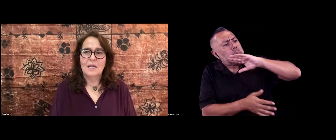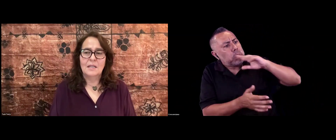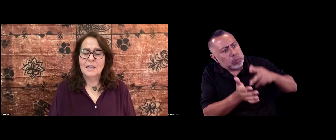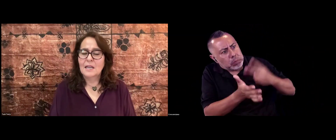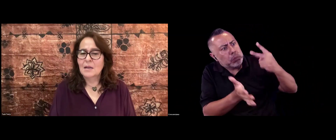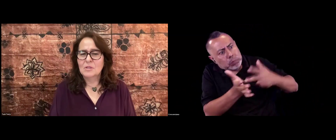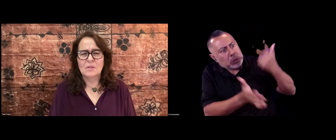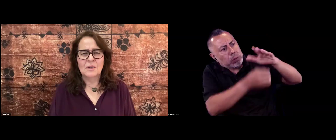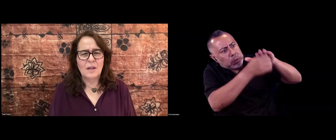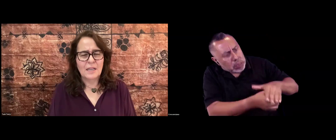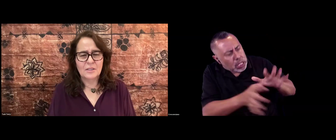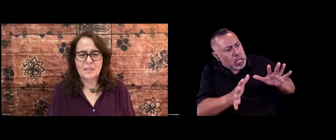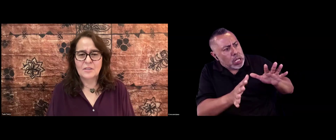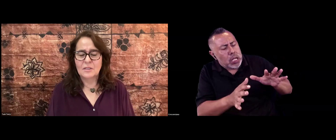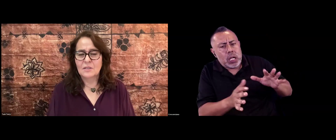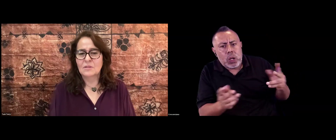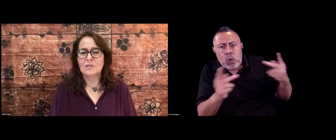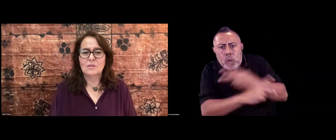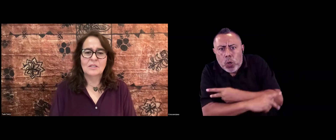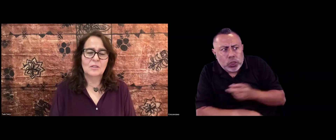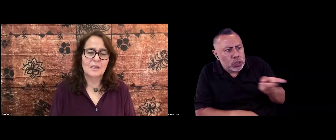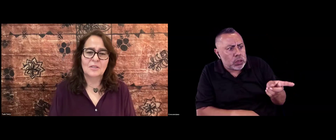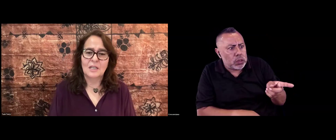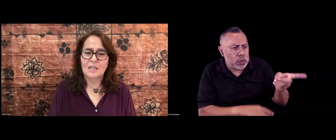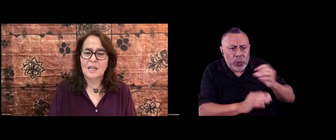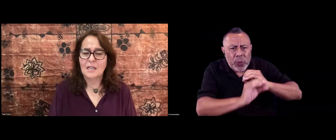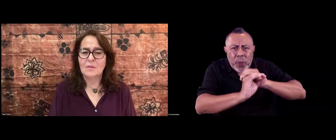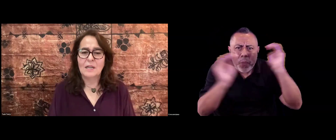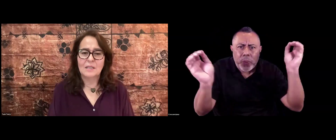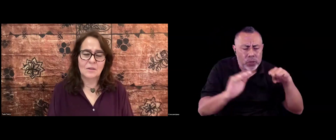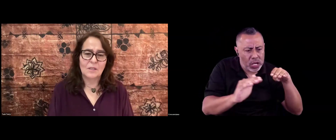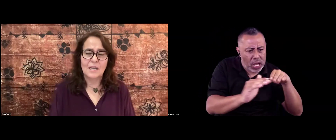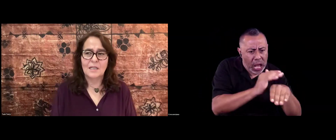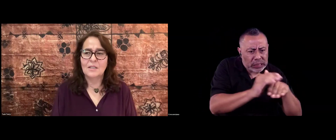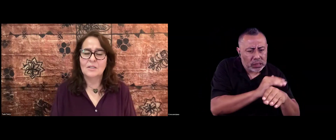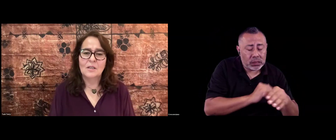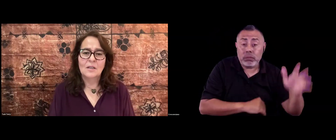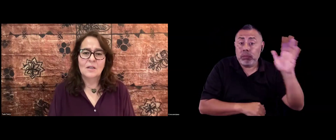And they had absolutely no access. There was no such thing as ADA back in the early eighties.